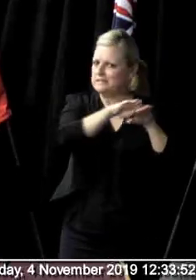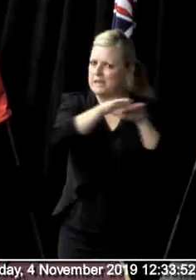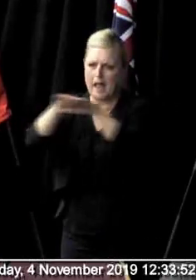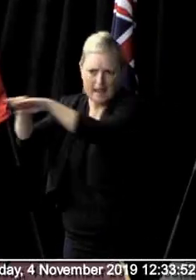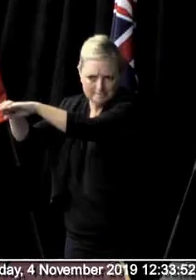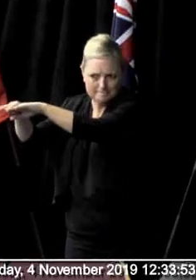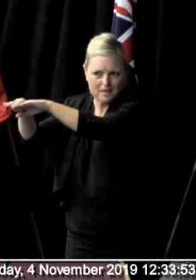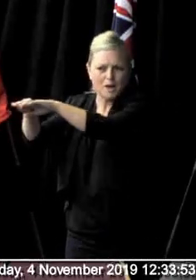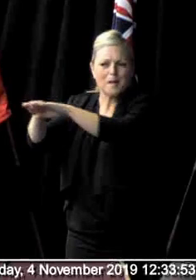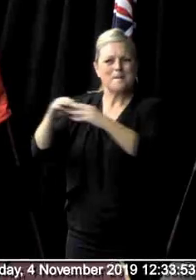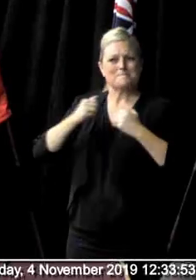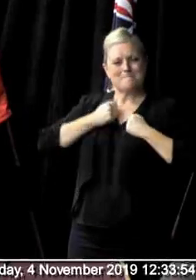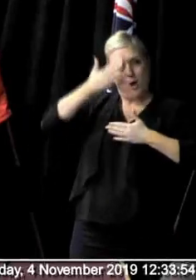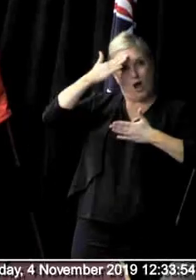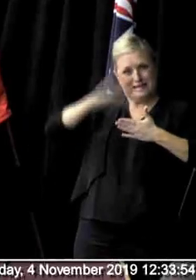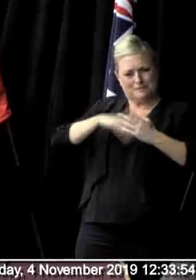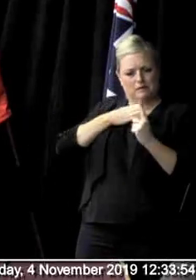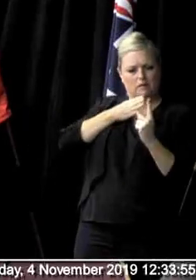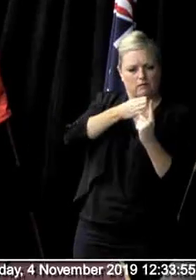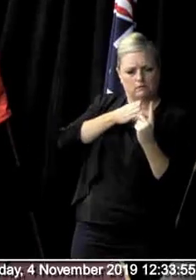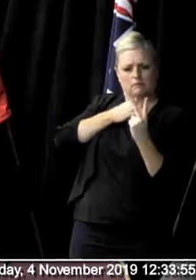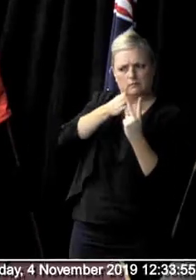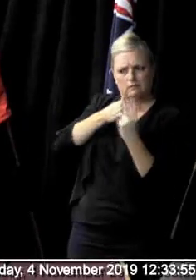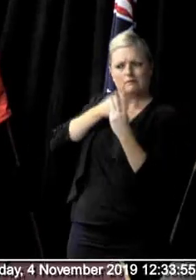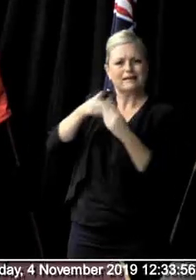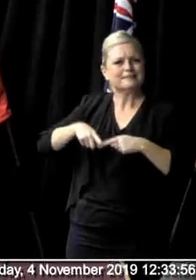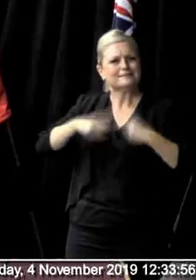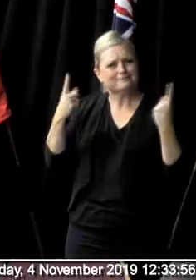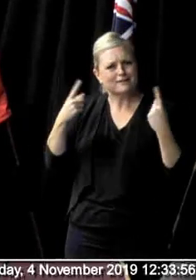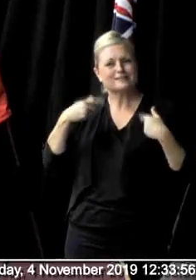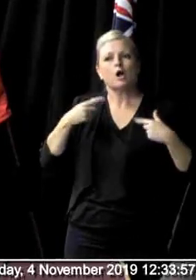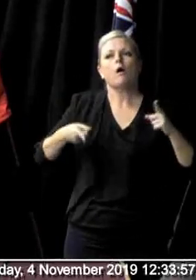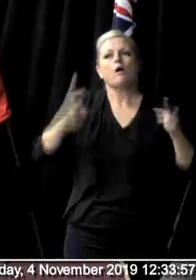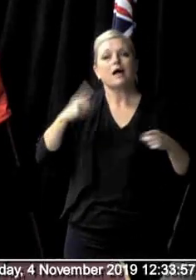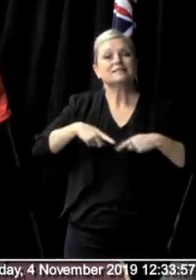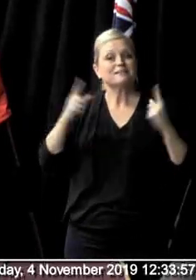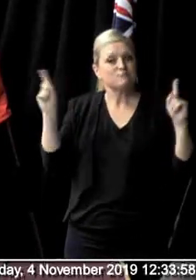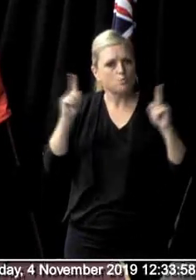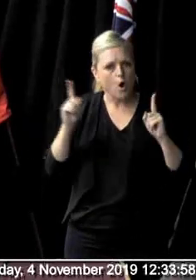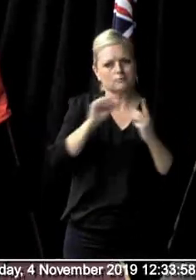in the school and the heads of department, everyone is supported in that school. You can see it’s a community culture.